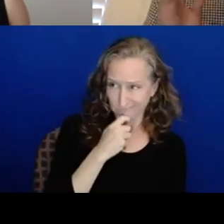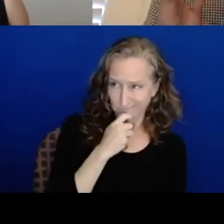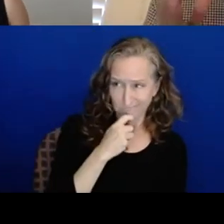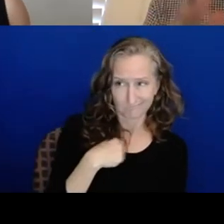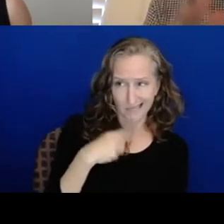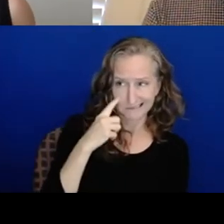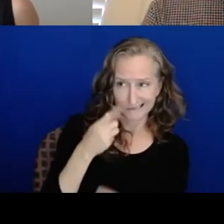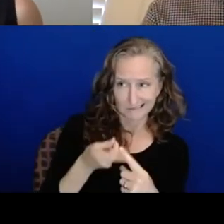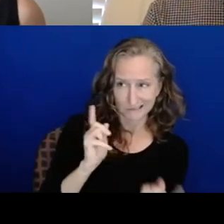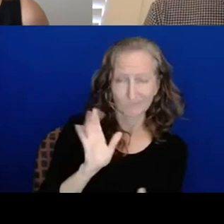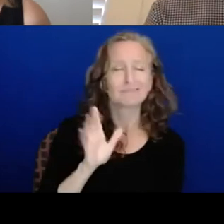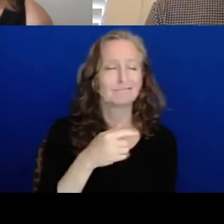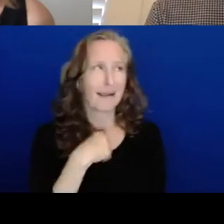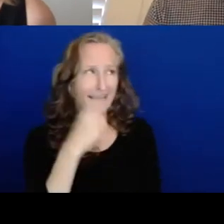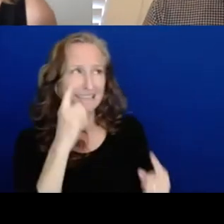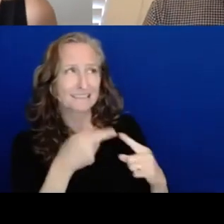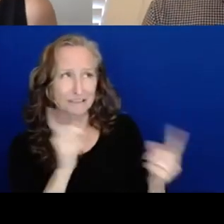people are coming from with that. Yes, get the sentiment.